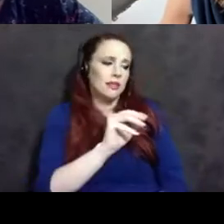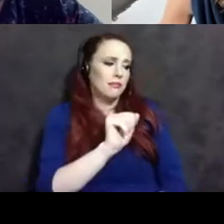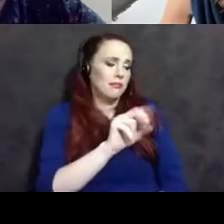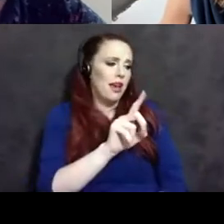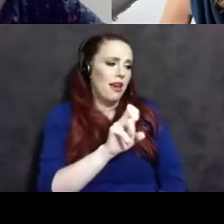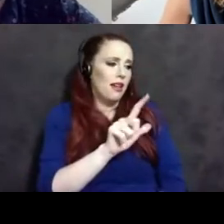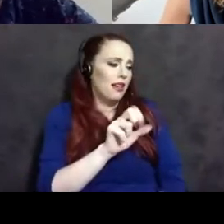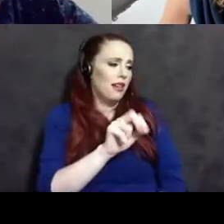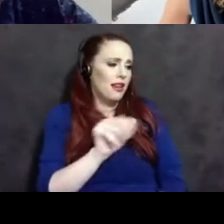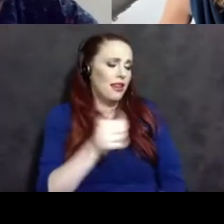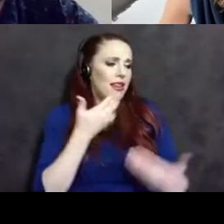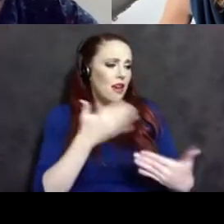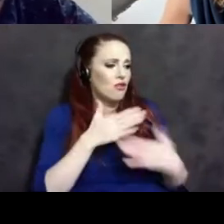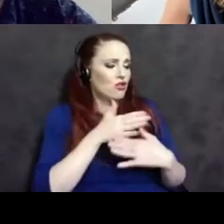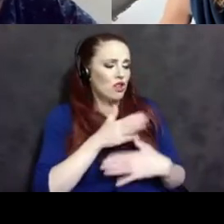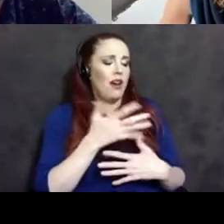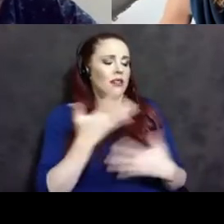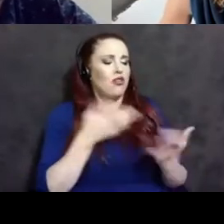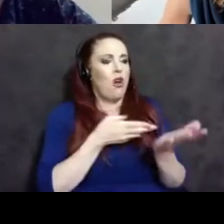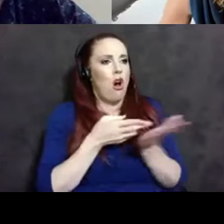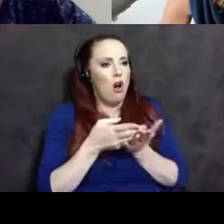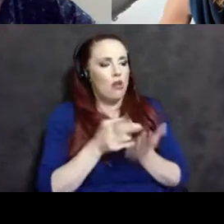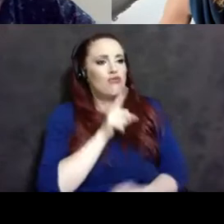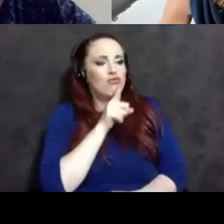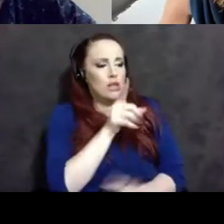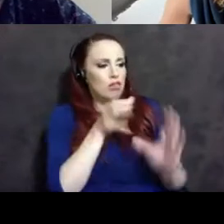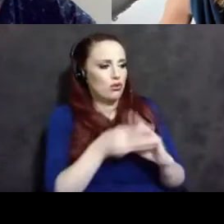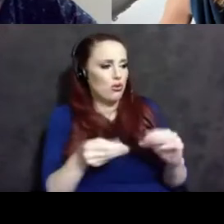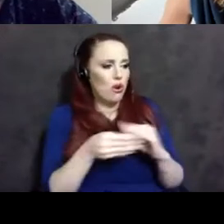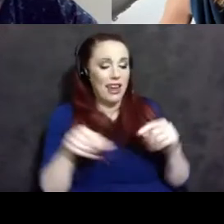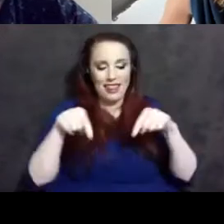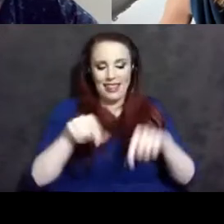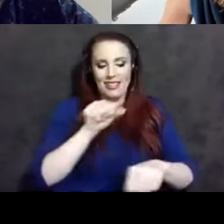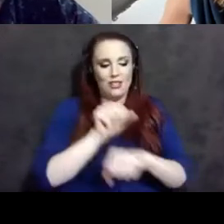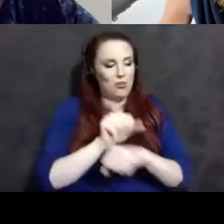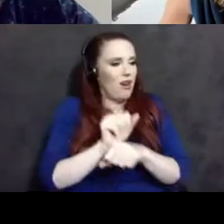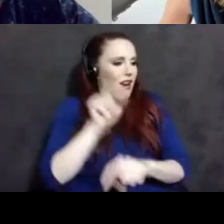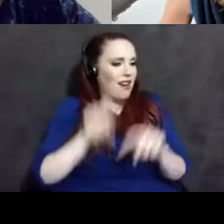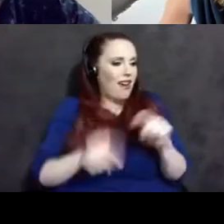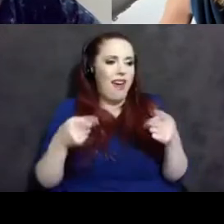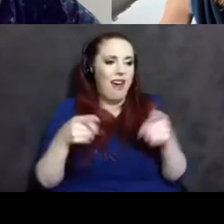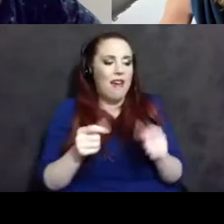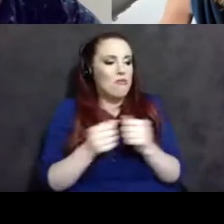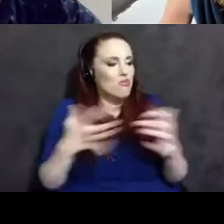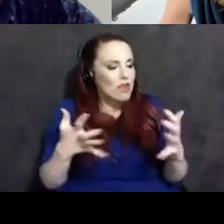I think this work doesn't happen without all of us having dialog about the stories of the folks we've gained and folks that we lose.